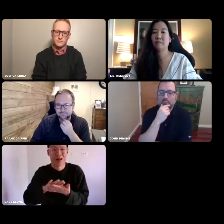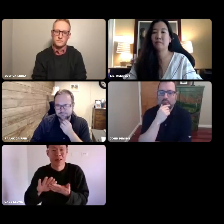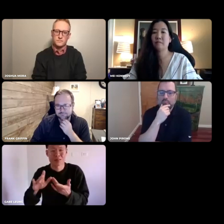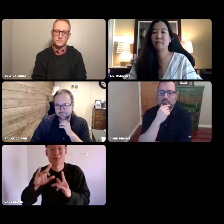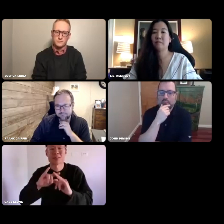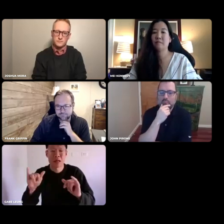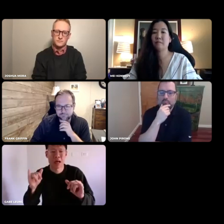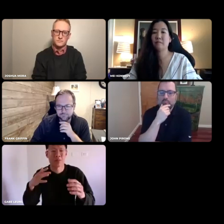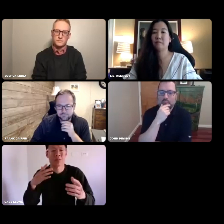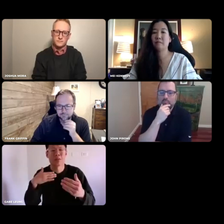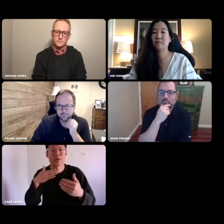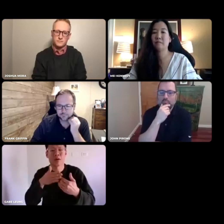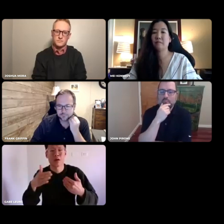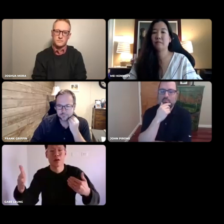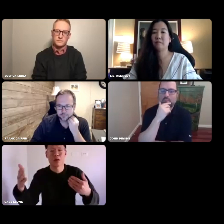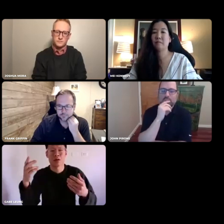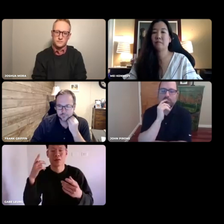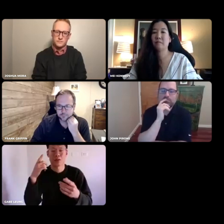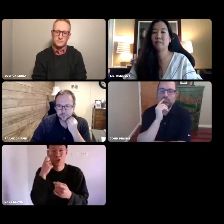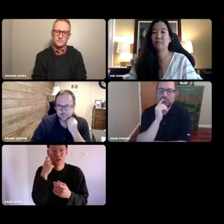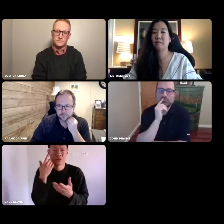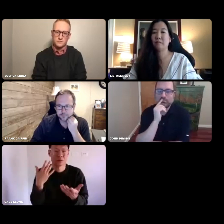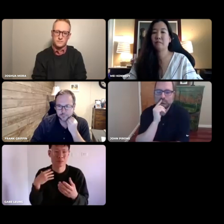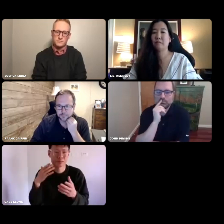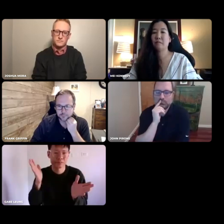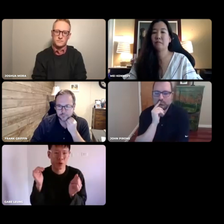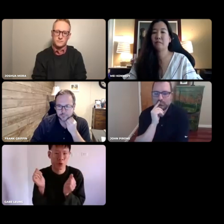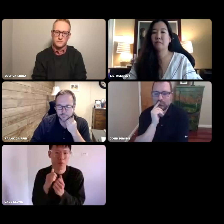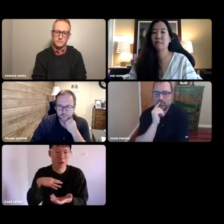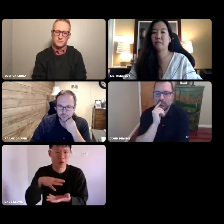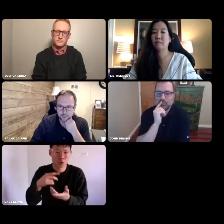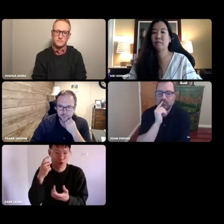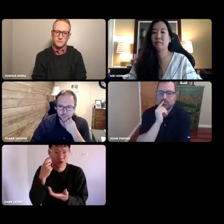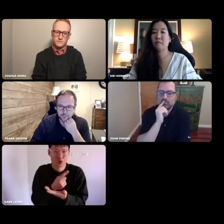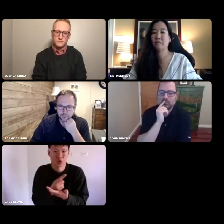That was really nice.